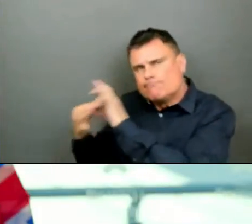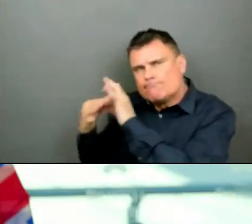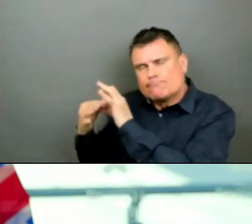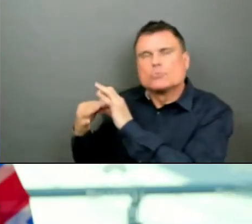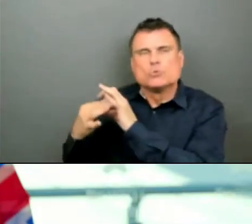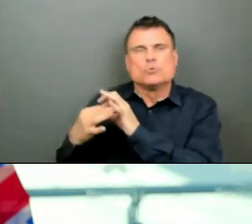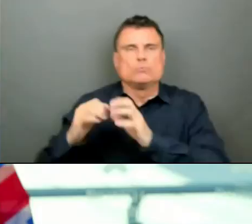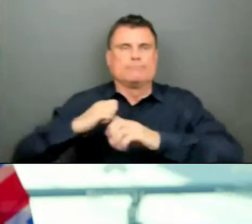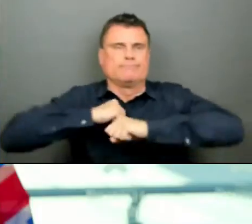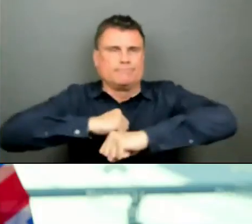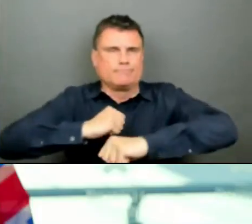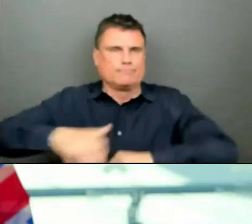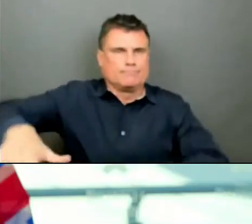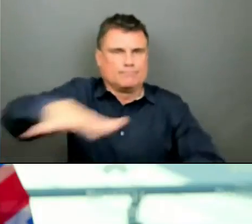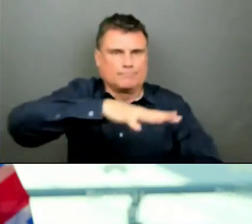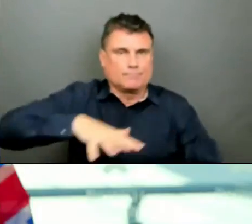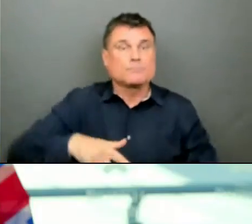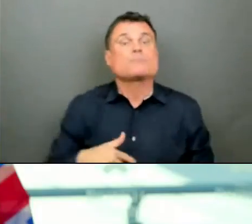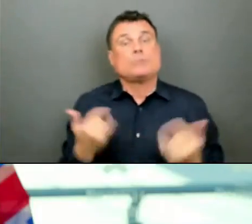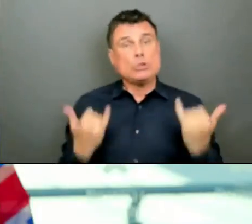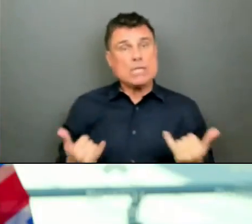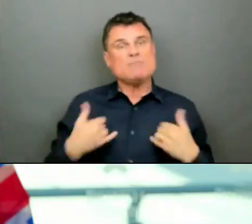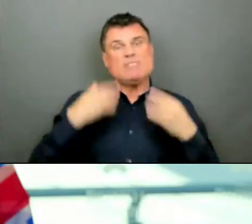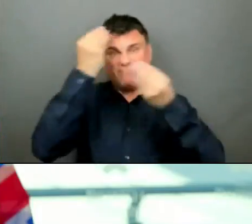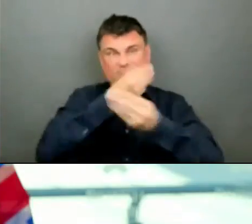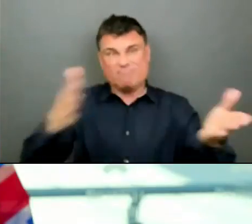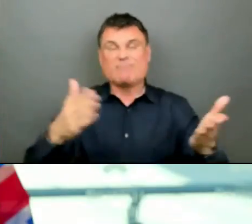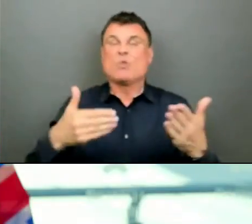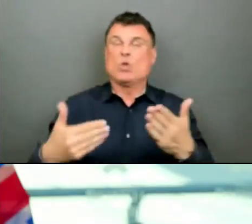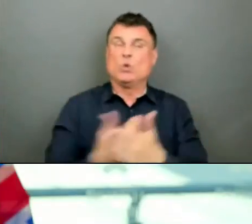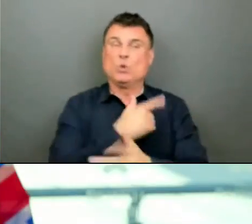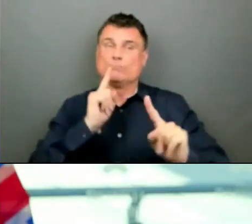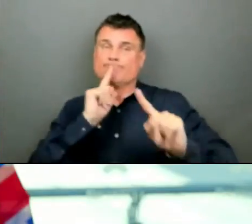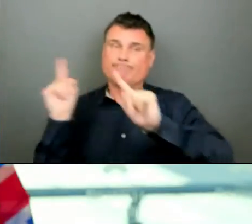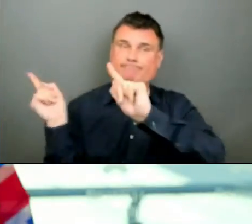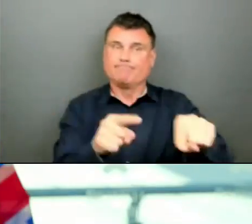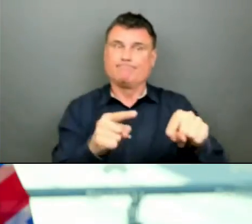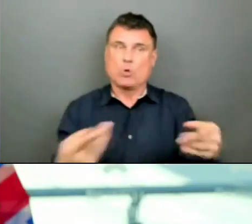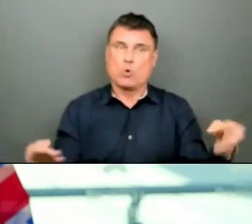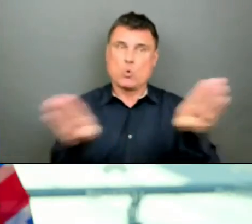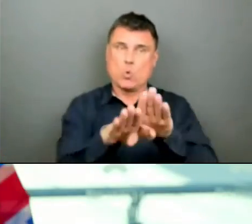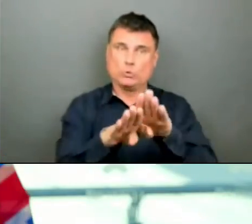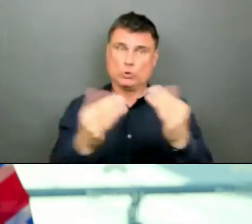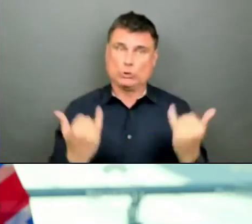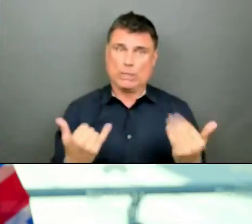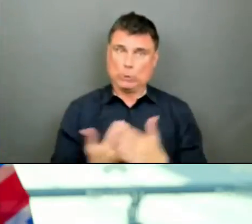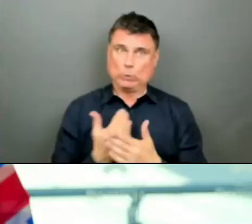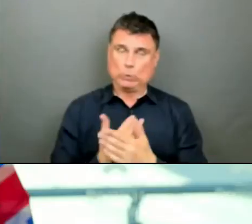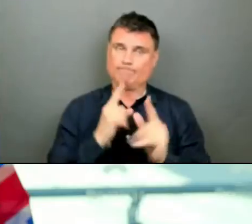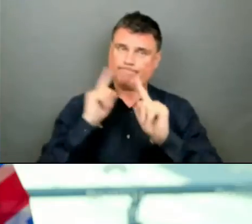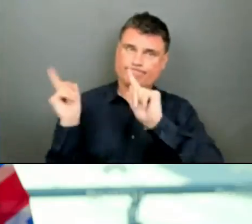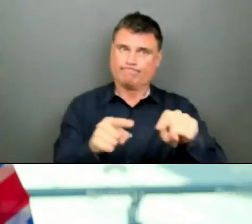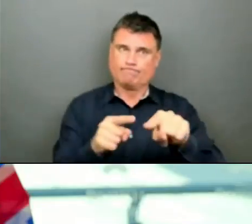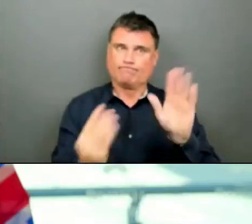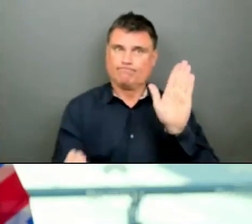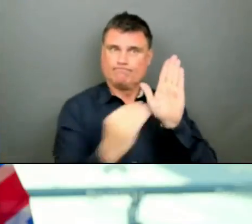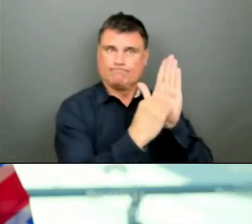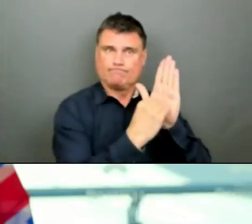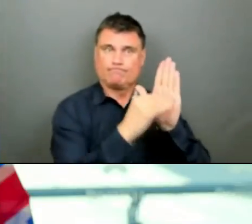health. As part of that I am putting a workplace closure order in place today, and this allows work safe BC